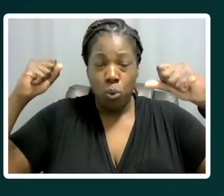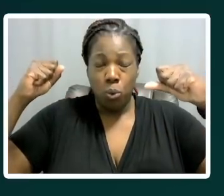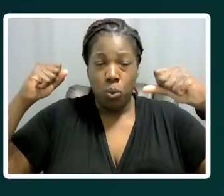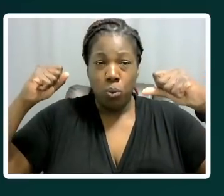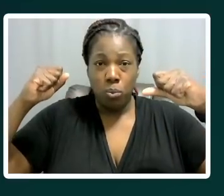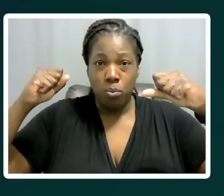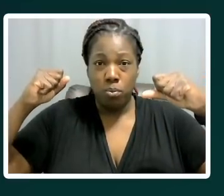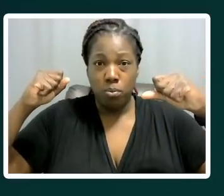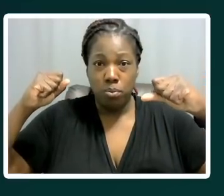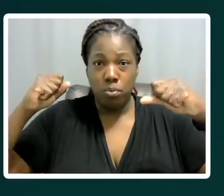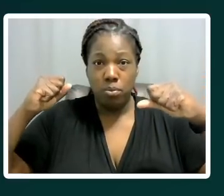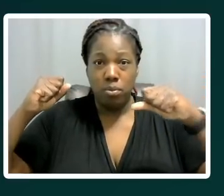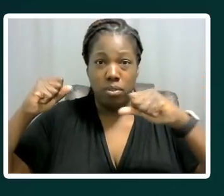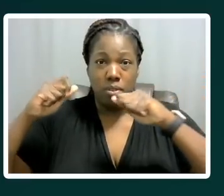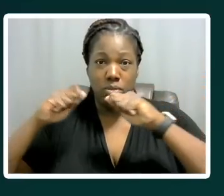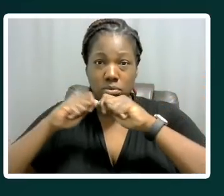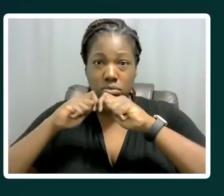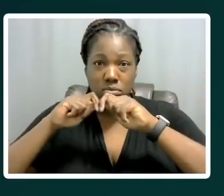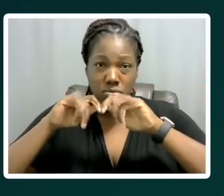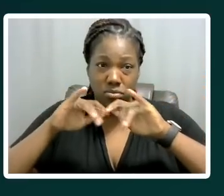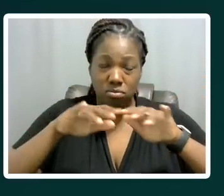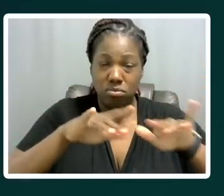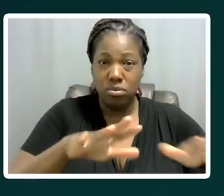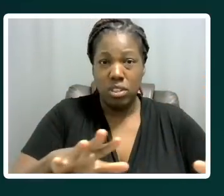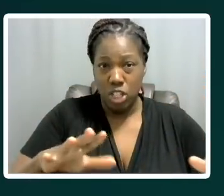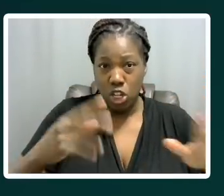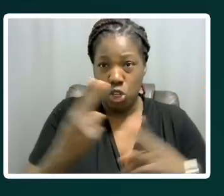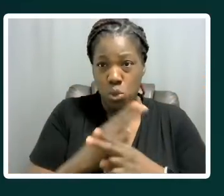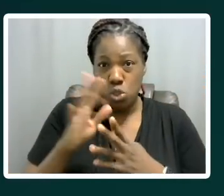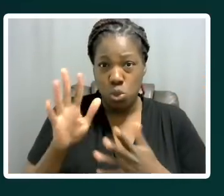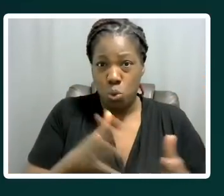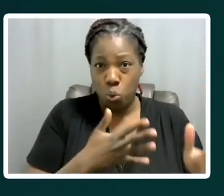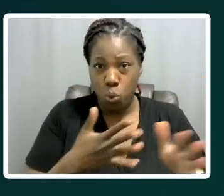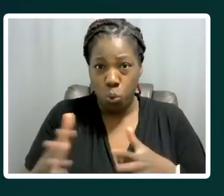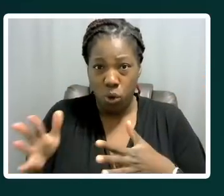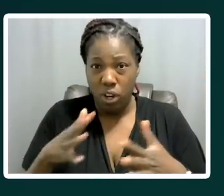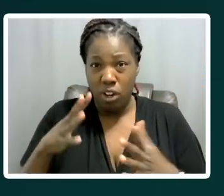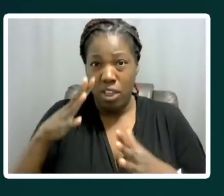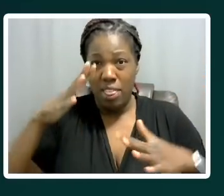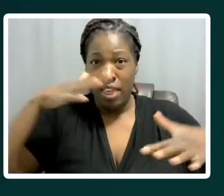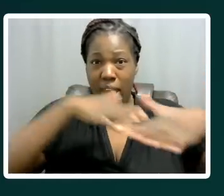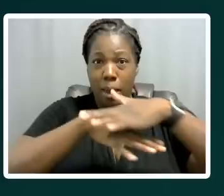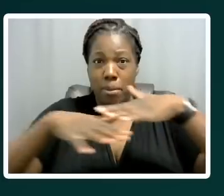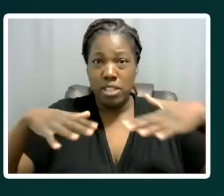inland by wind currents, gets pushed up into the atmosphere by mountain ranges,